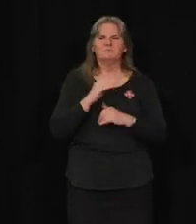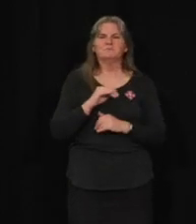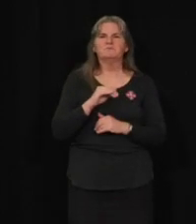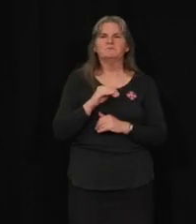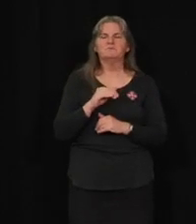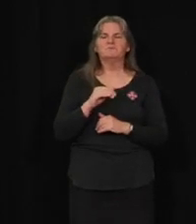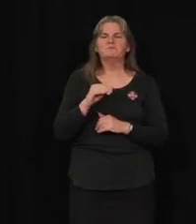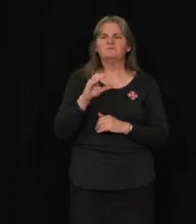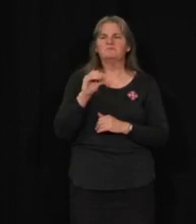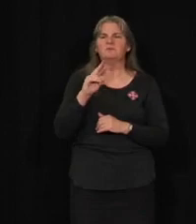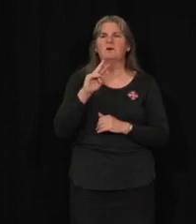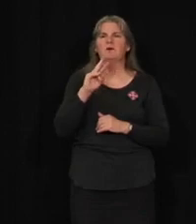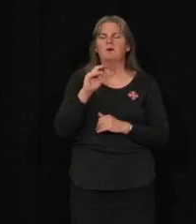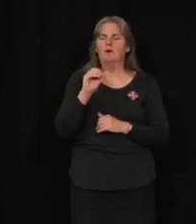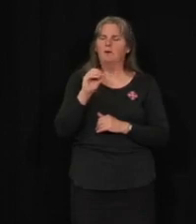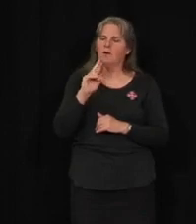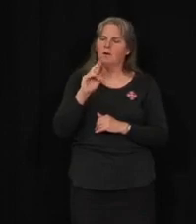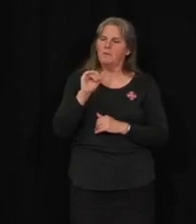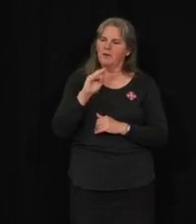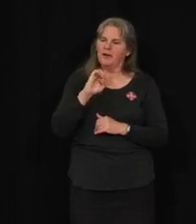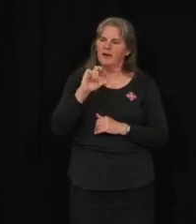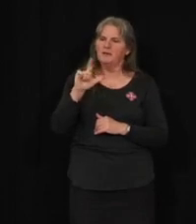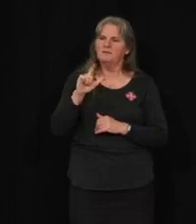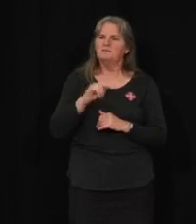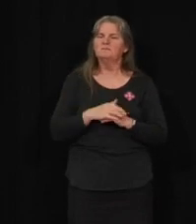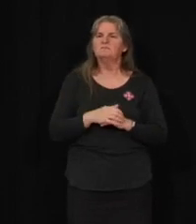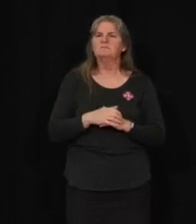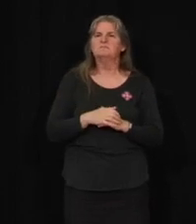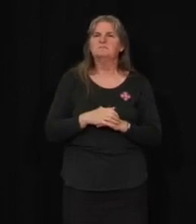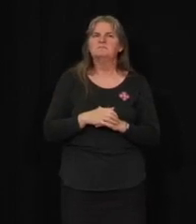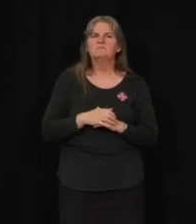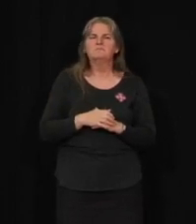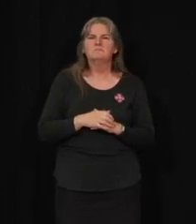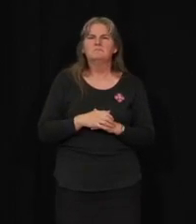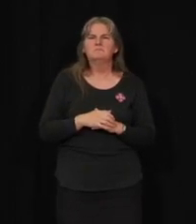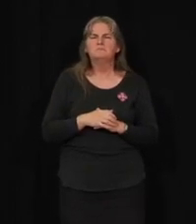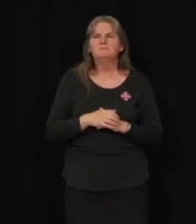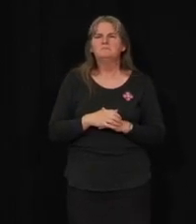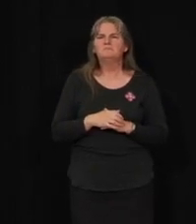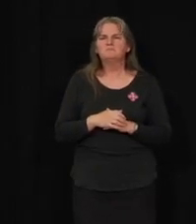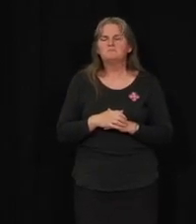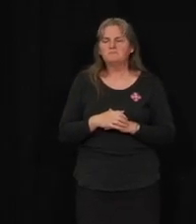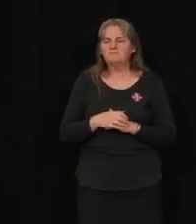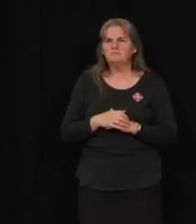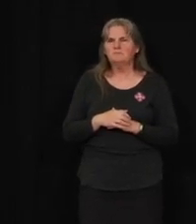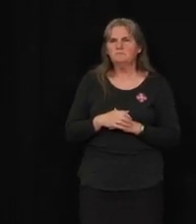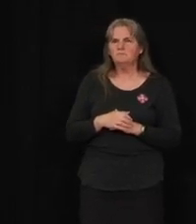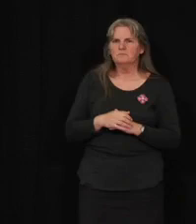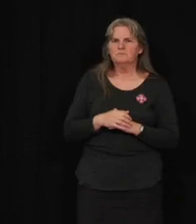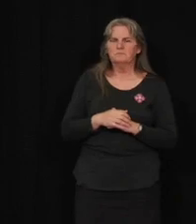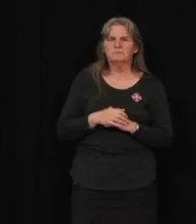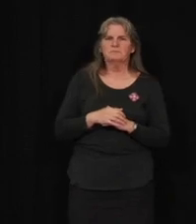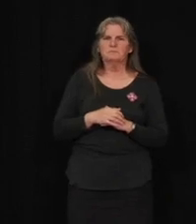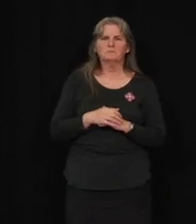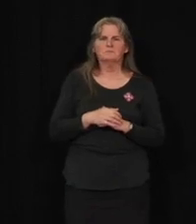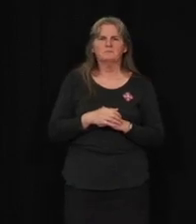We will move to Julian, L'Aurore boréale. Reporter: